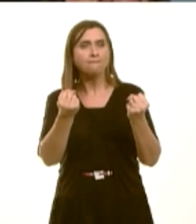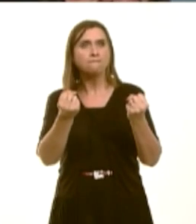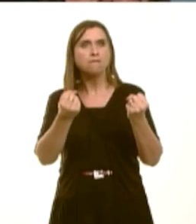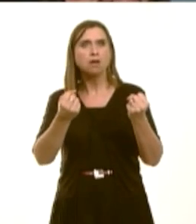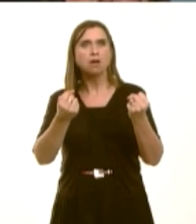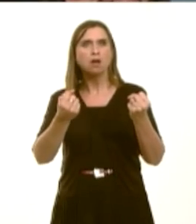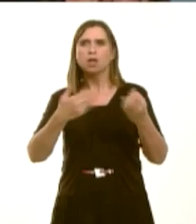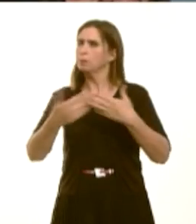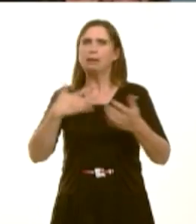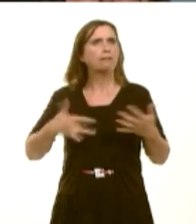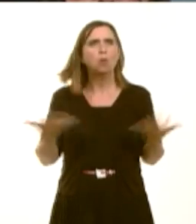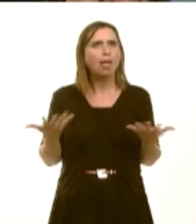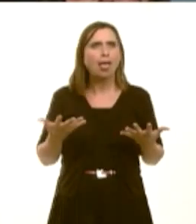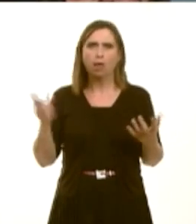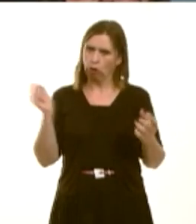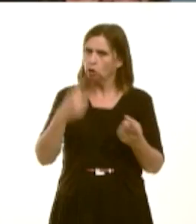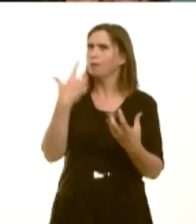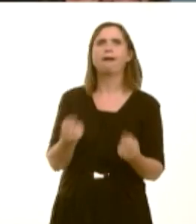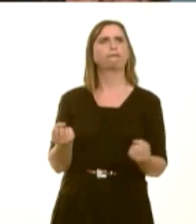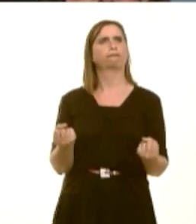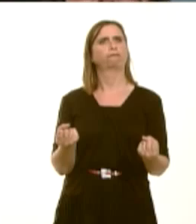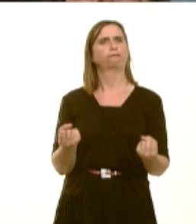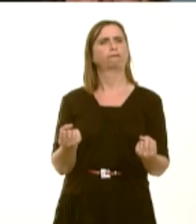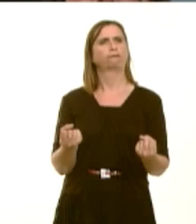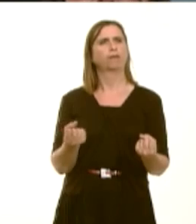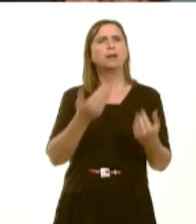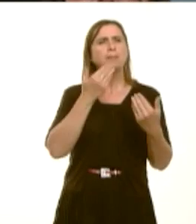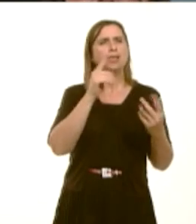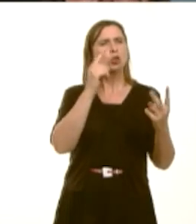youíre not prepared to review your policy on cancer drugs, how you would take forward